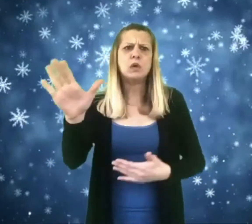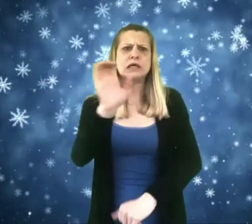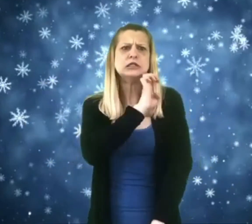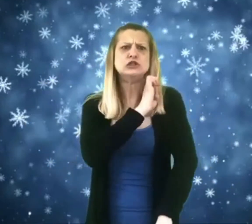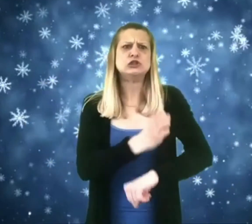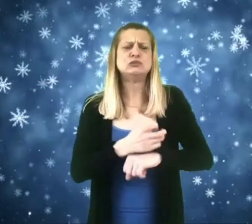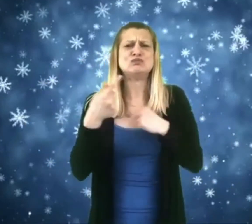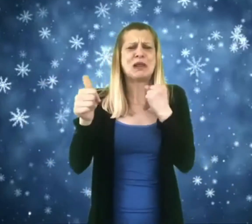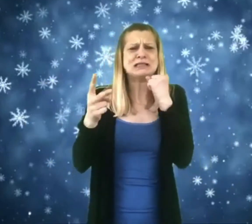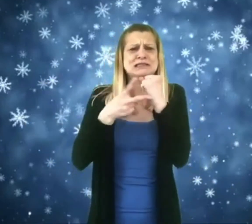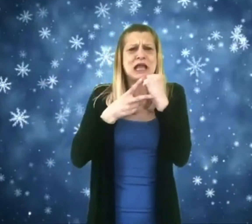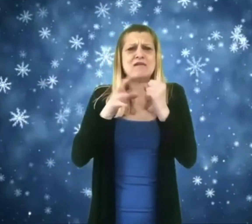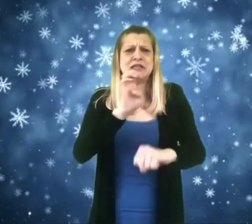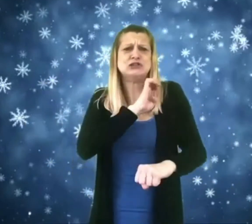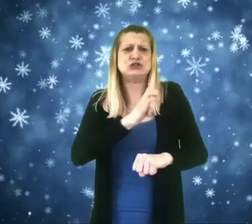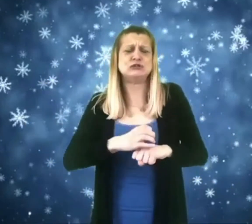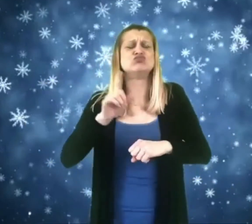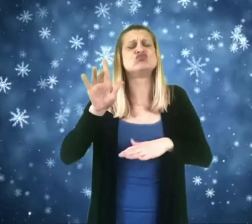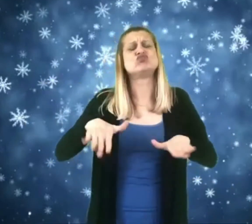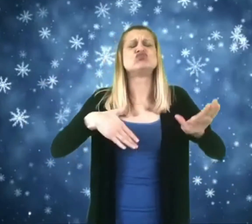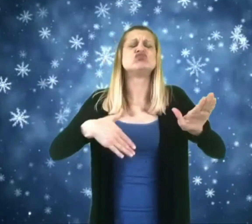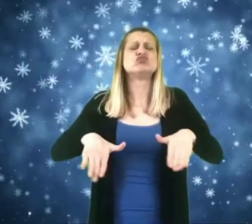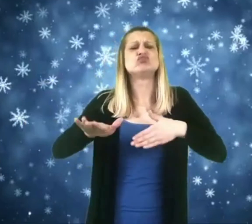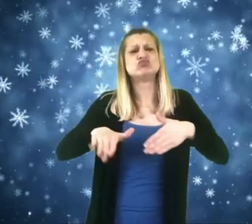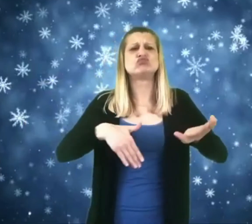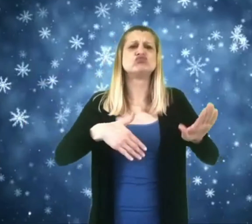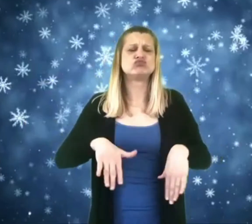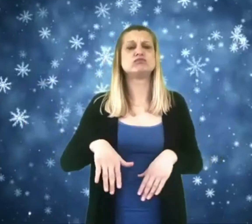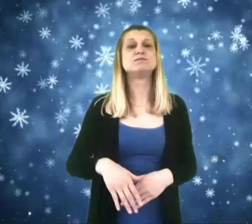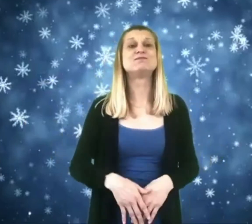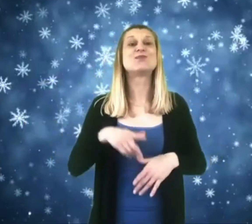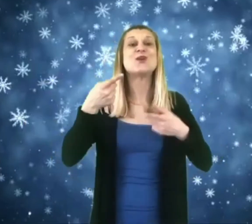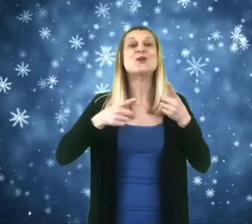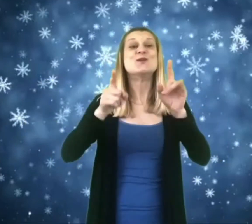so as to save his strength. He enjoyed the relaxing strolls to the school though.